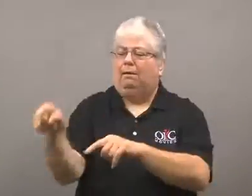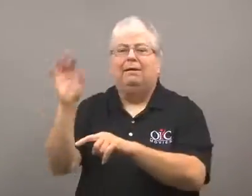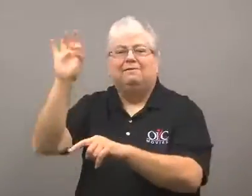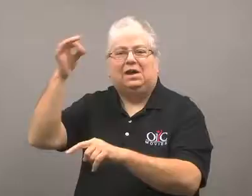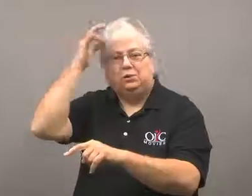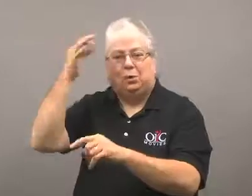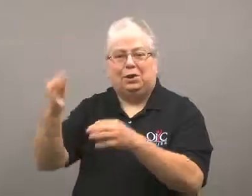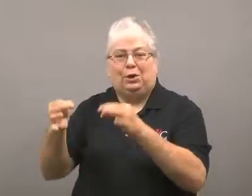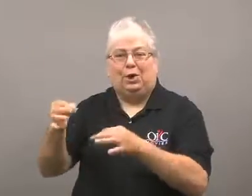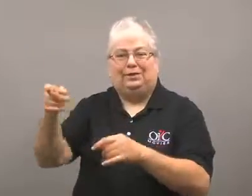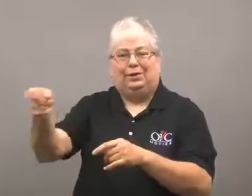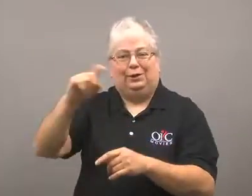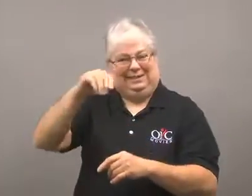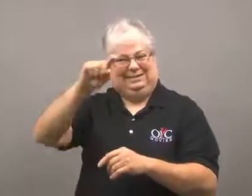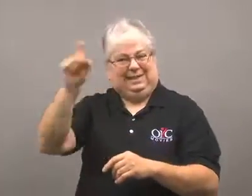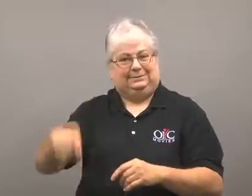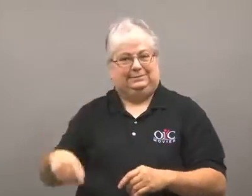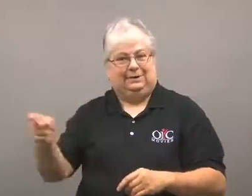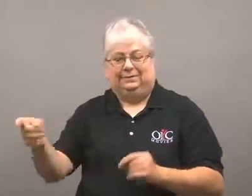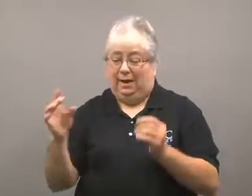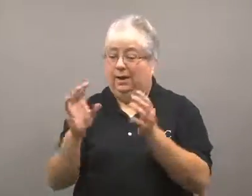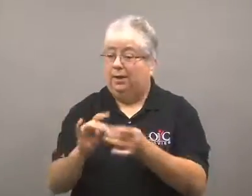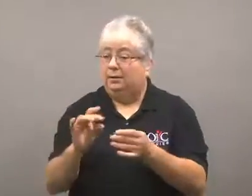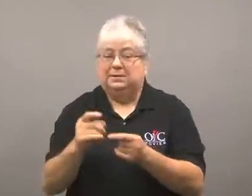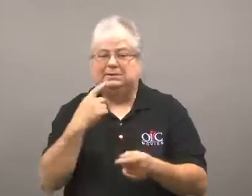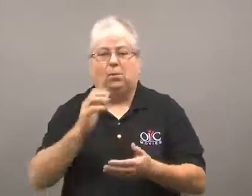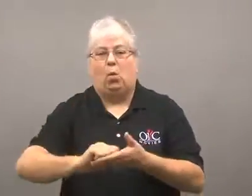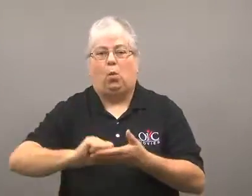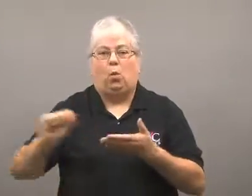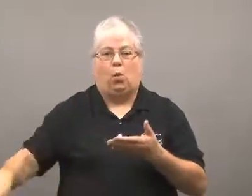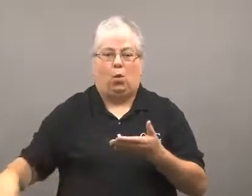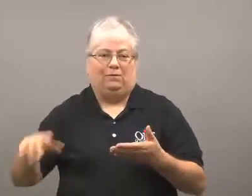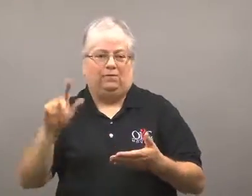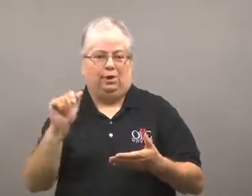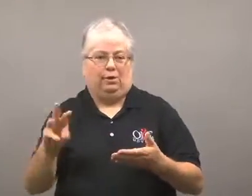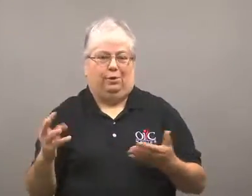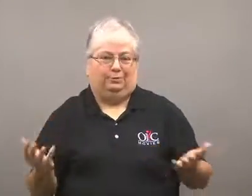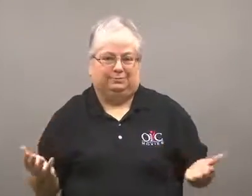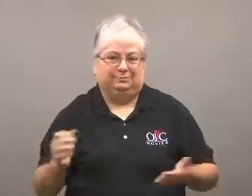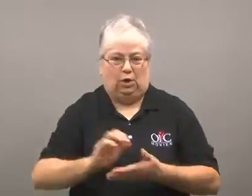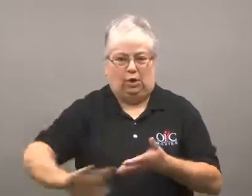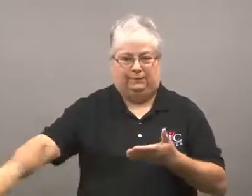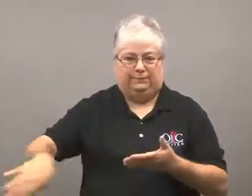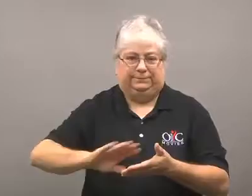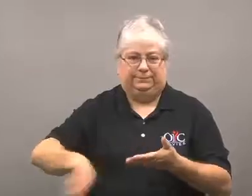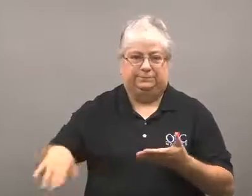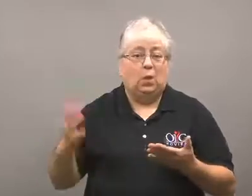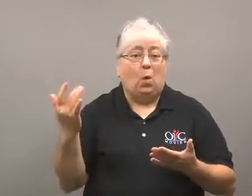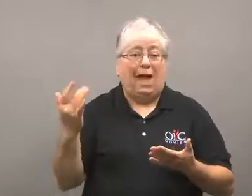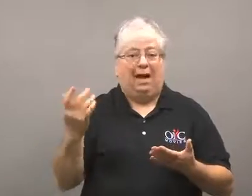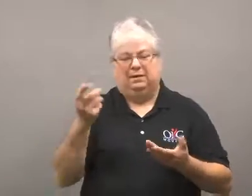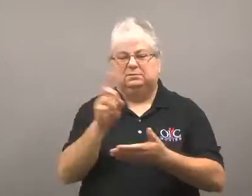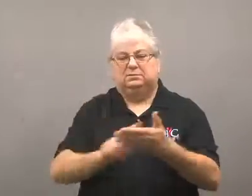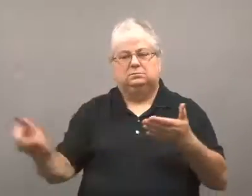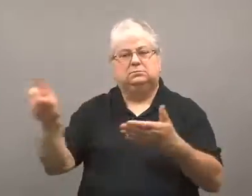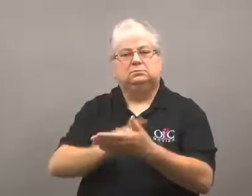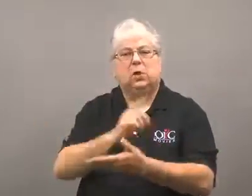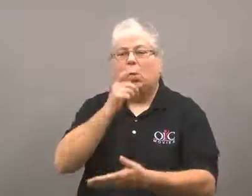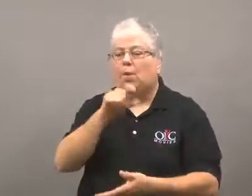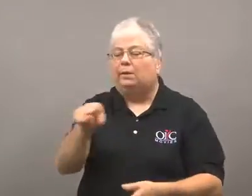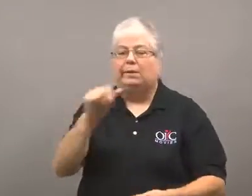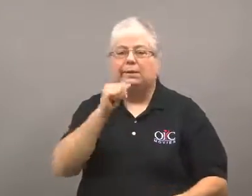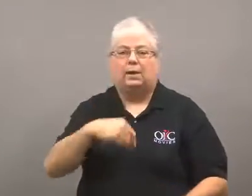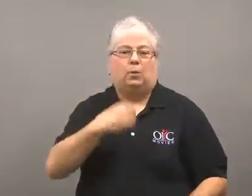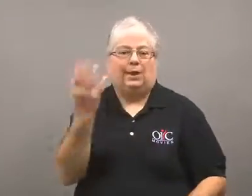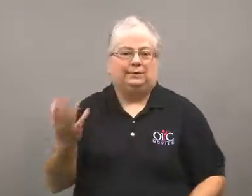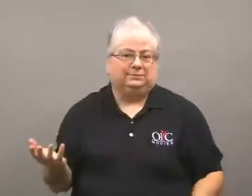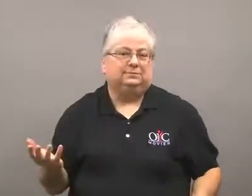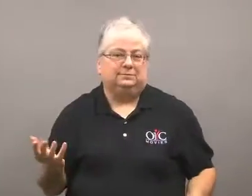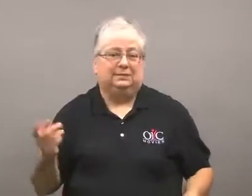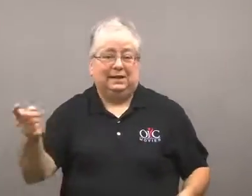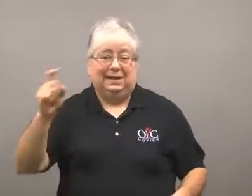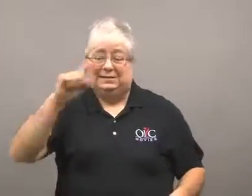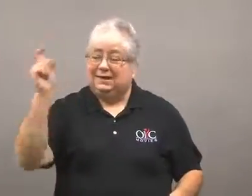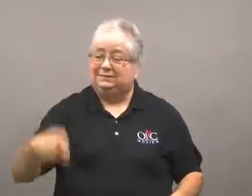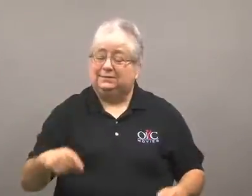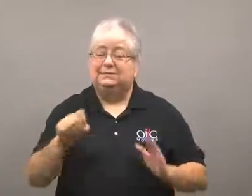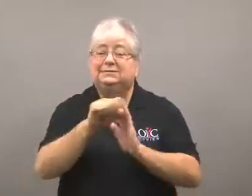a federal court in Texas ruled the law invalid in Texas.